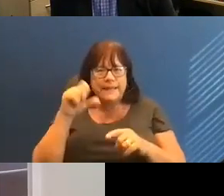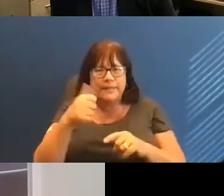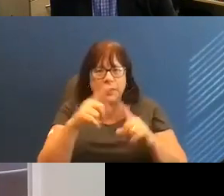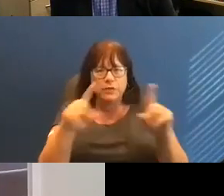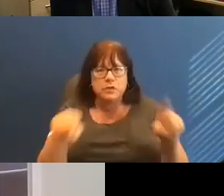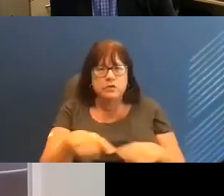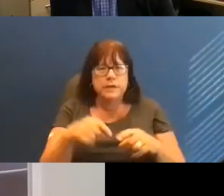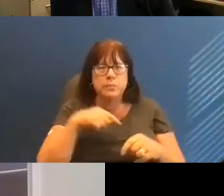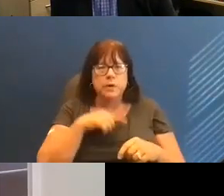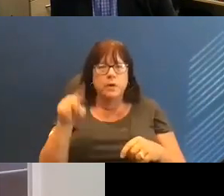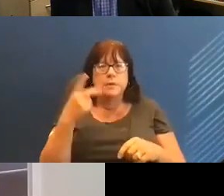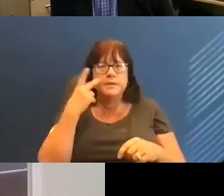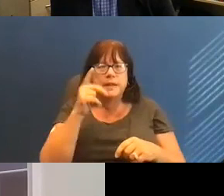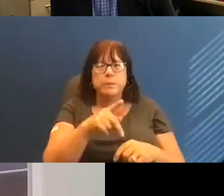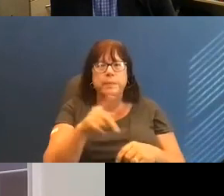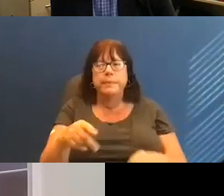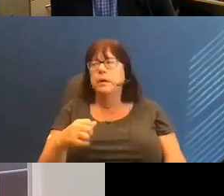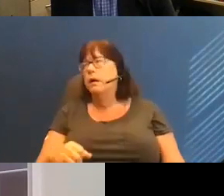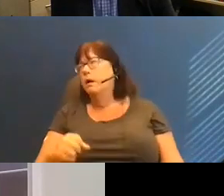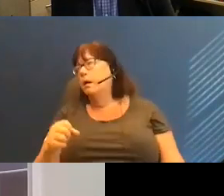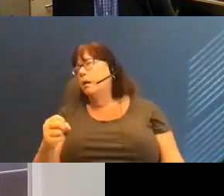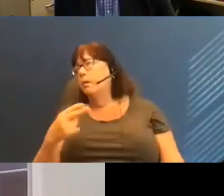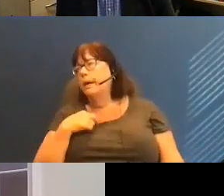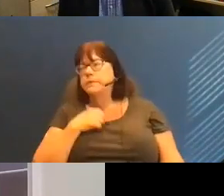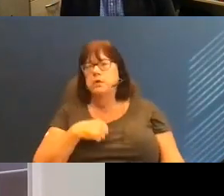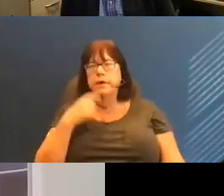in itself. Oh I'm sorry, I thought you thought I was talking over to my browser,